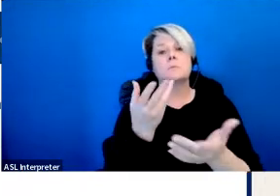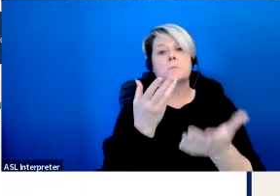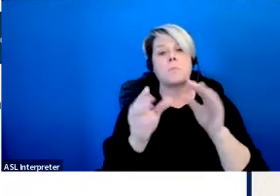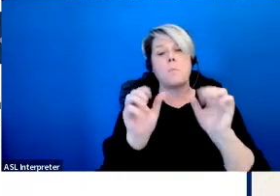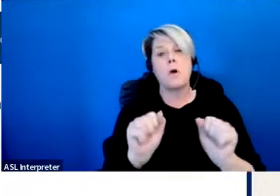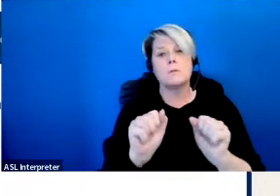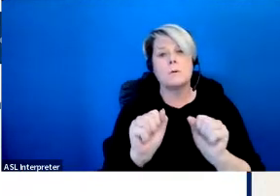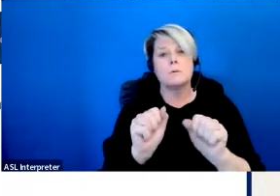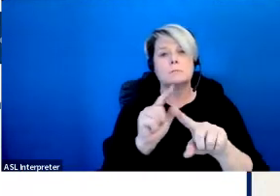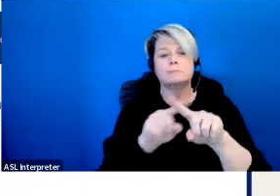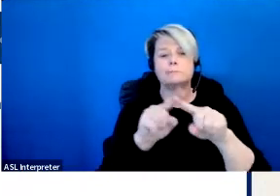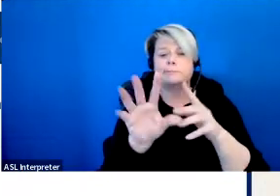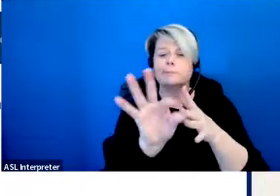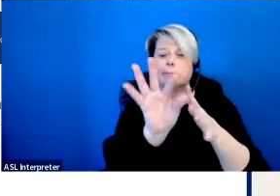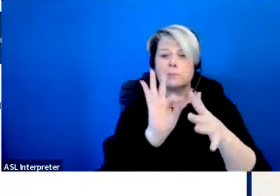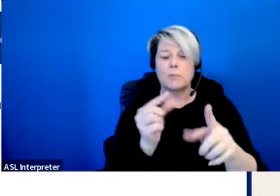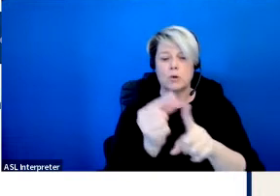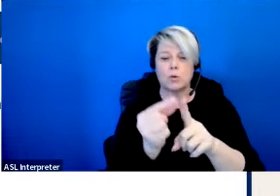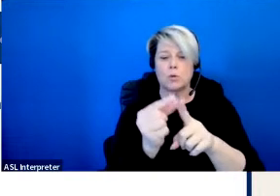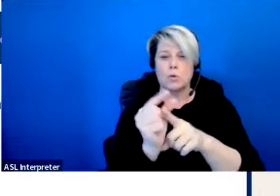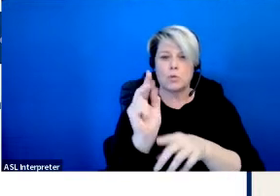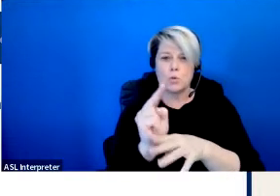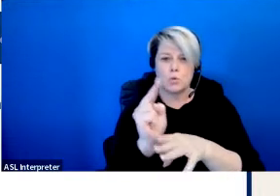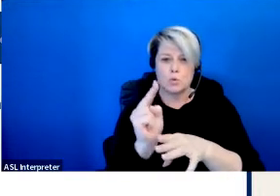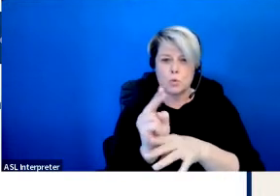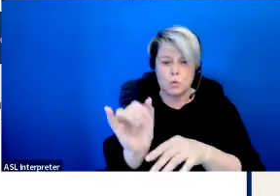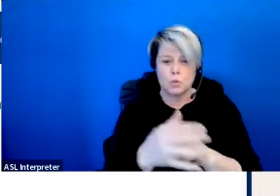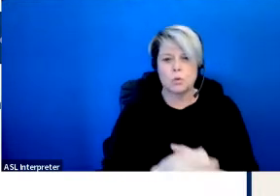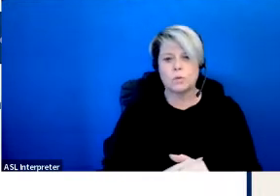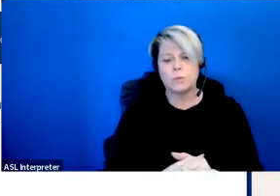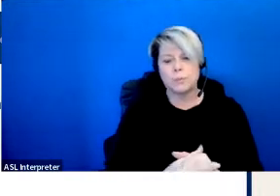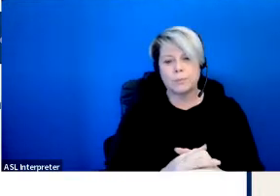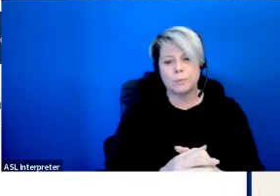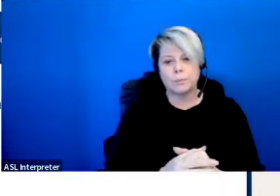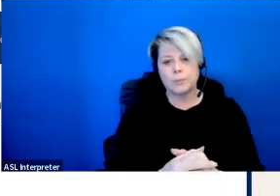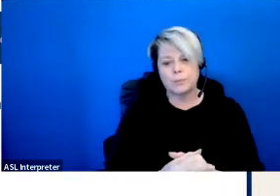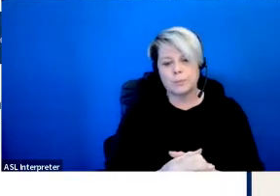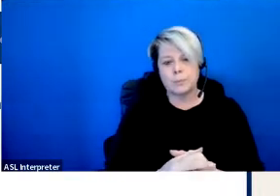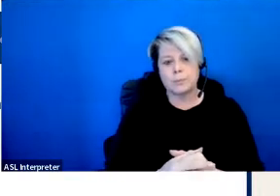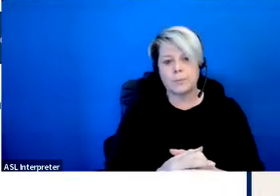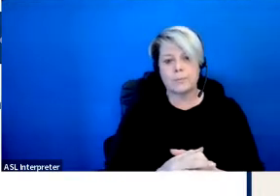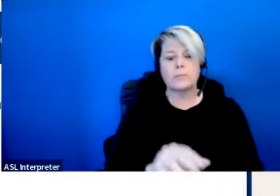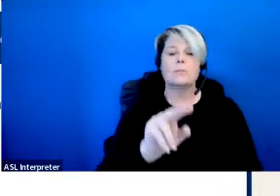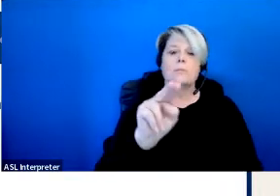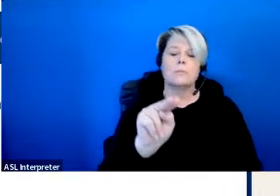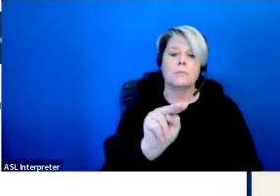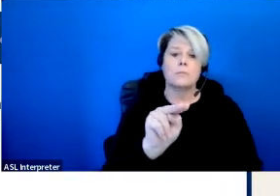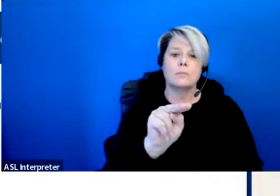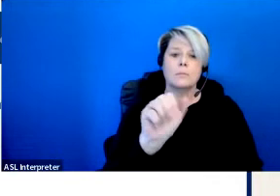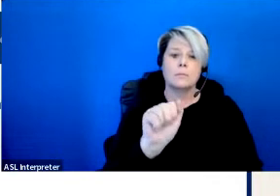importantly identifying resources, you might want to consider using alternative terms that might also be